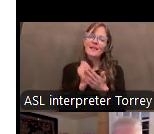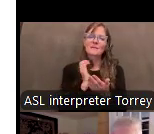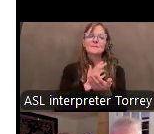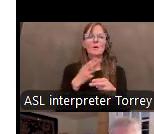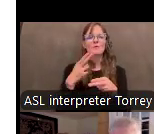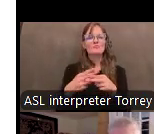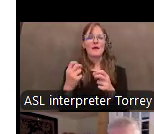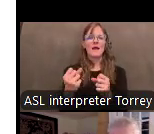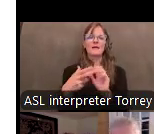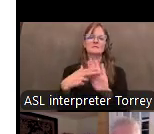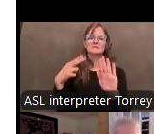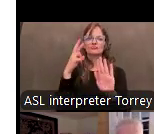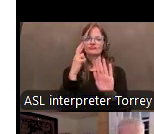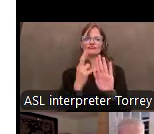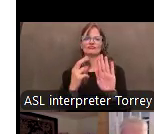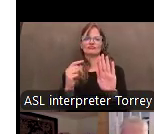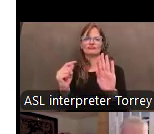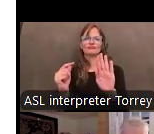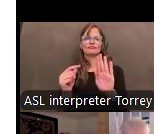that WisCaregiver Careers is accessible